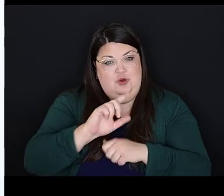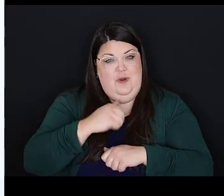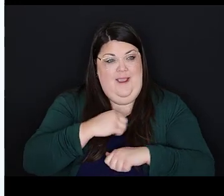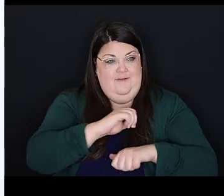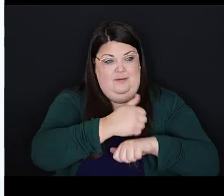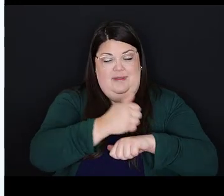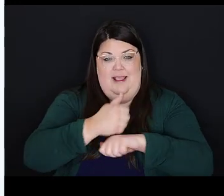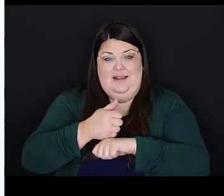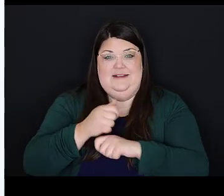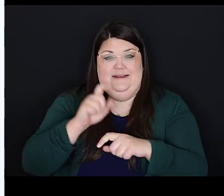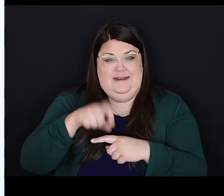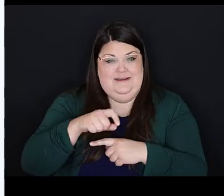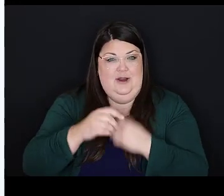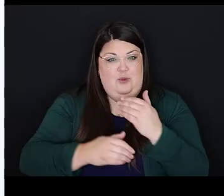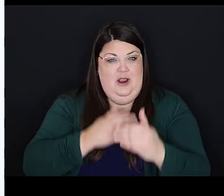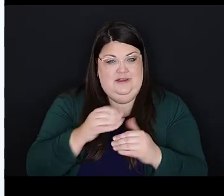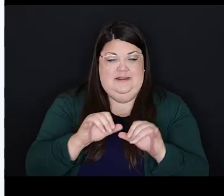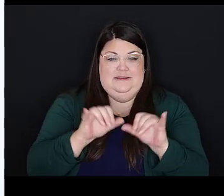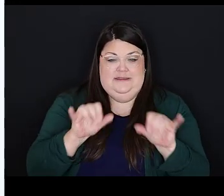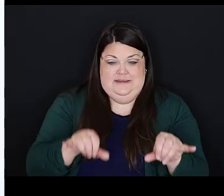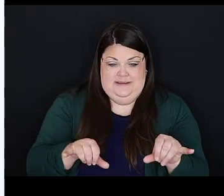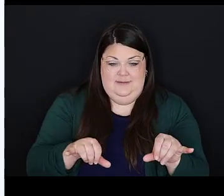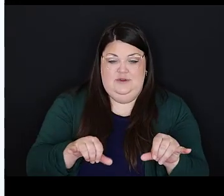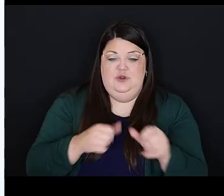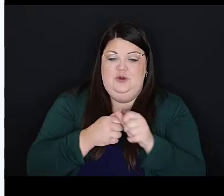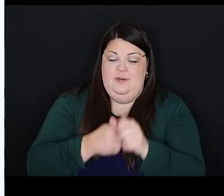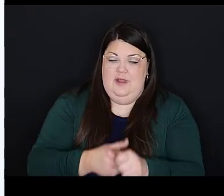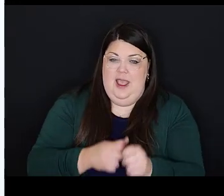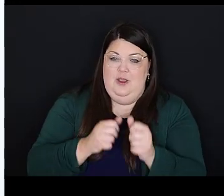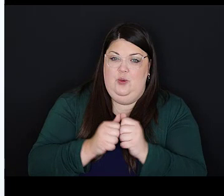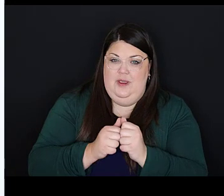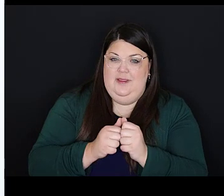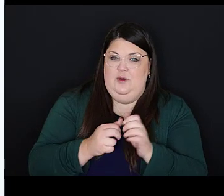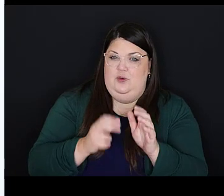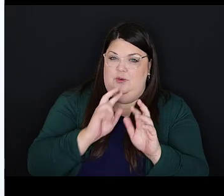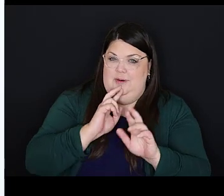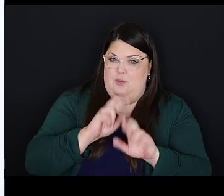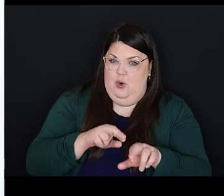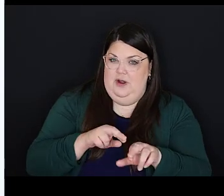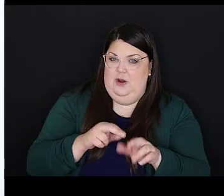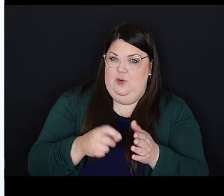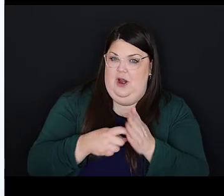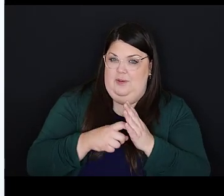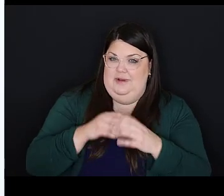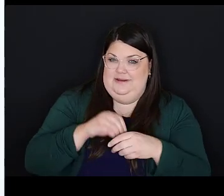necessary processes and systems to comply with the reporting requirements in 2 C.F.R.